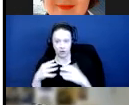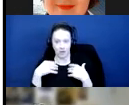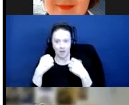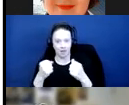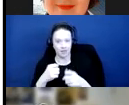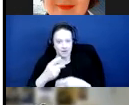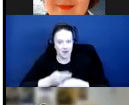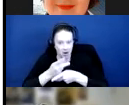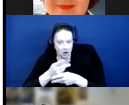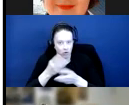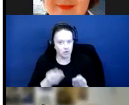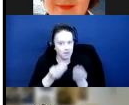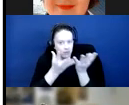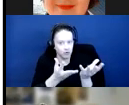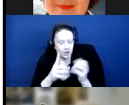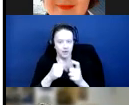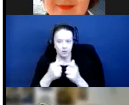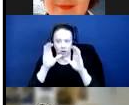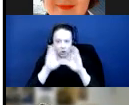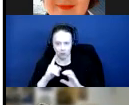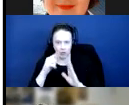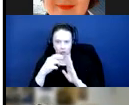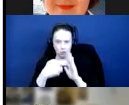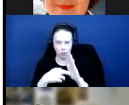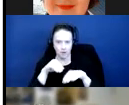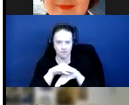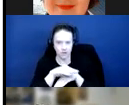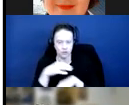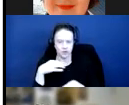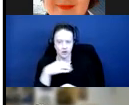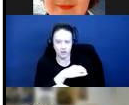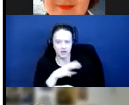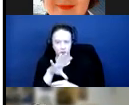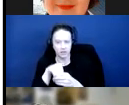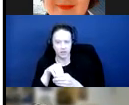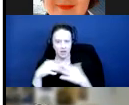you would look for rule advisory committees in the health systems division.